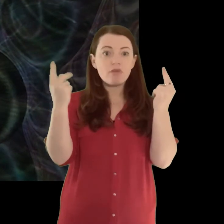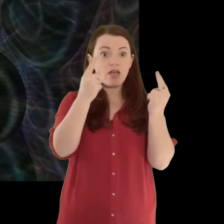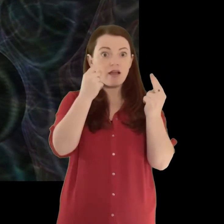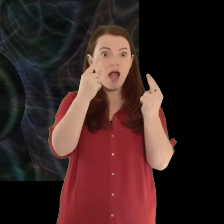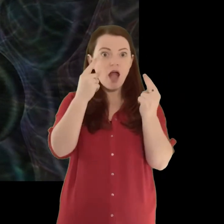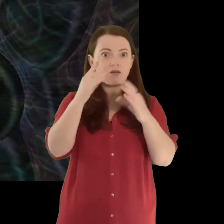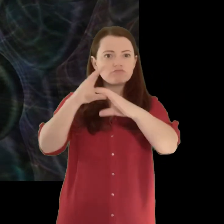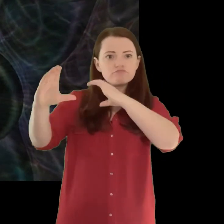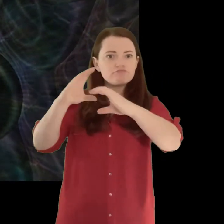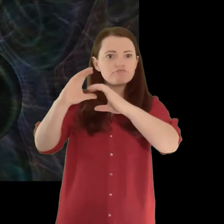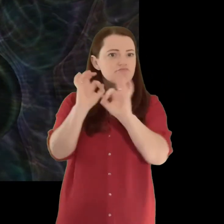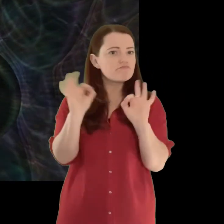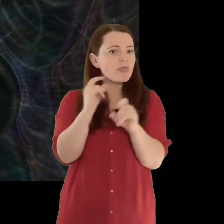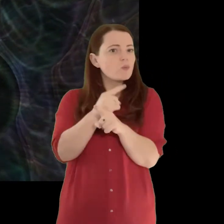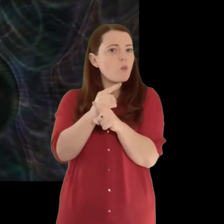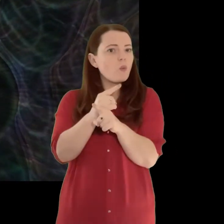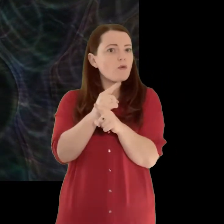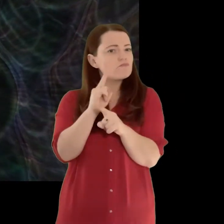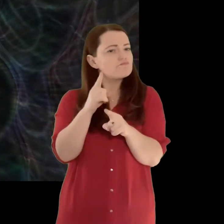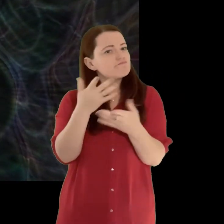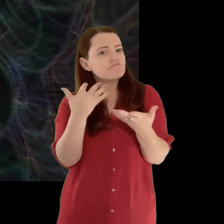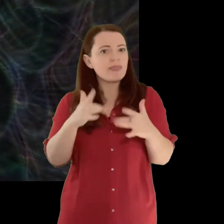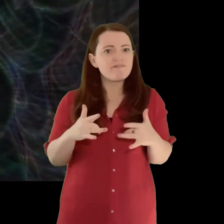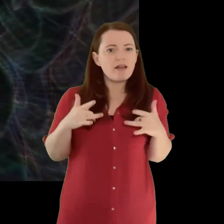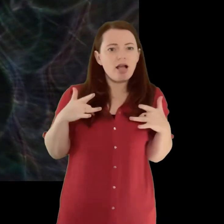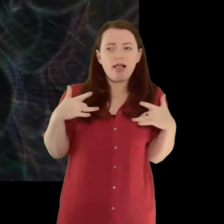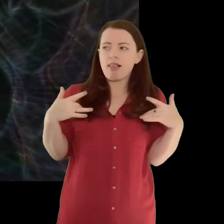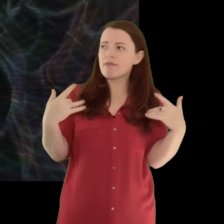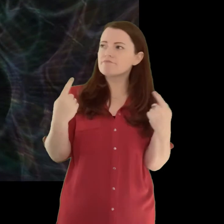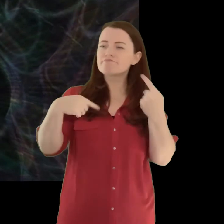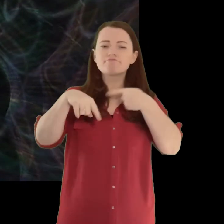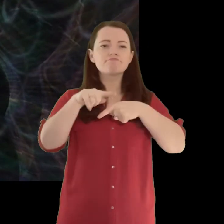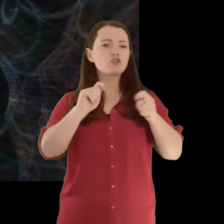They can speak without talking Though some like to talk They can feel when things change